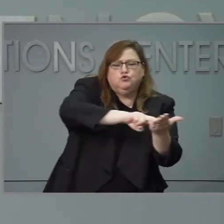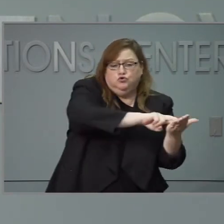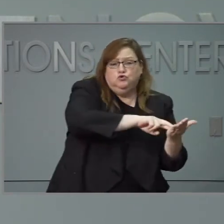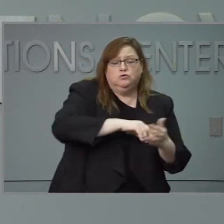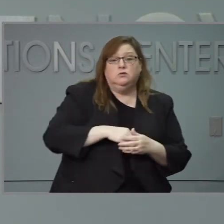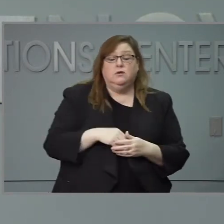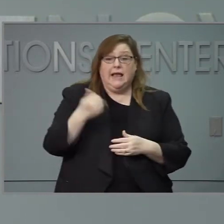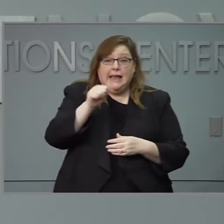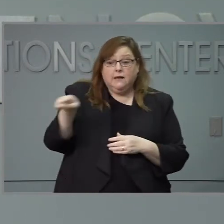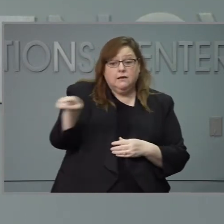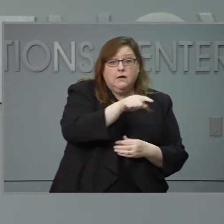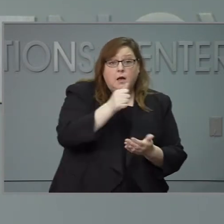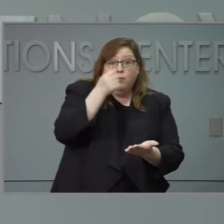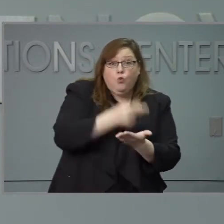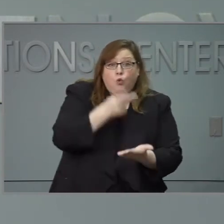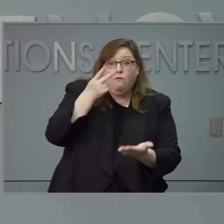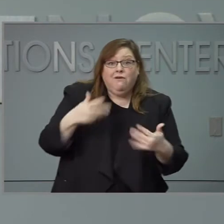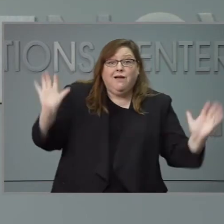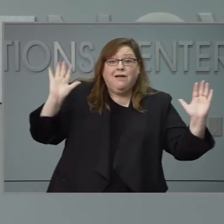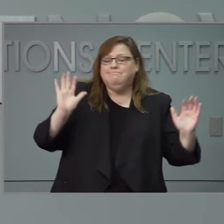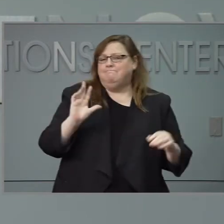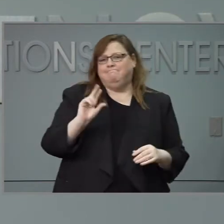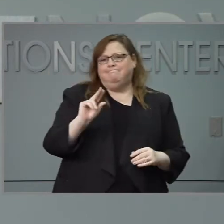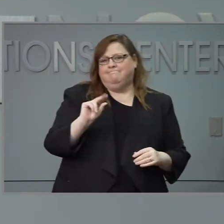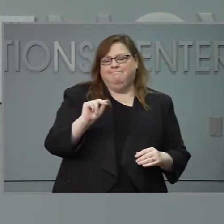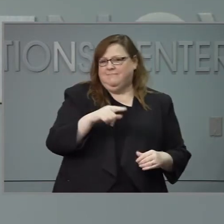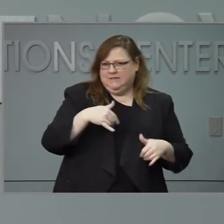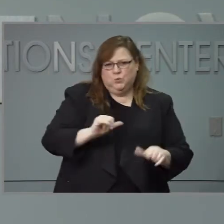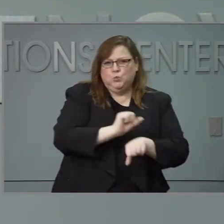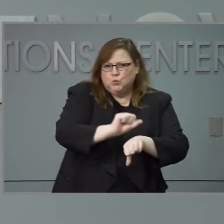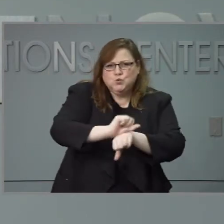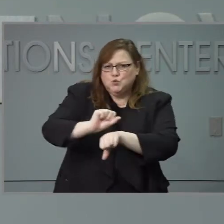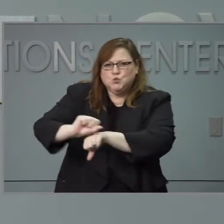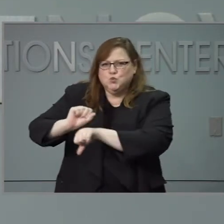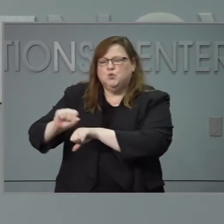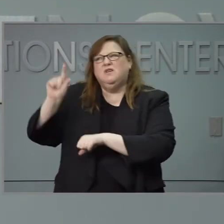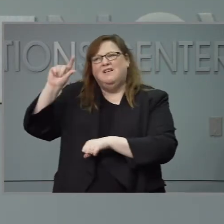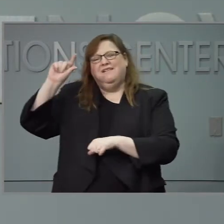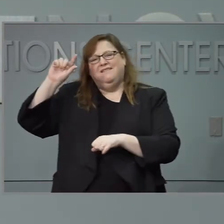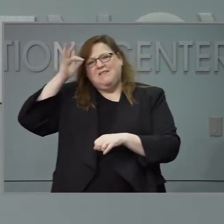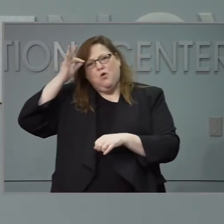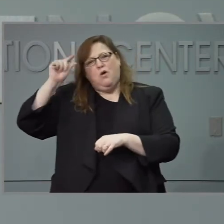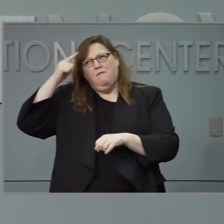NIÑOS NO ESTÉN EN LA ESCUELA, MÁS PELIGROSO ESO QUE MIRARLO DE